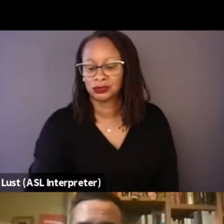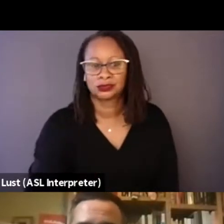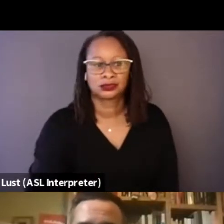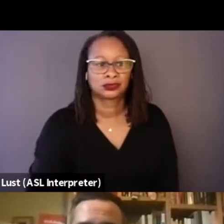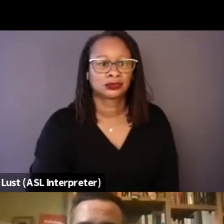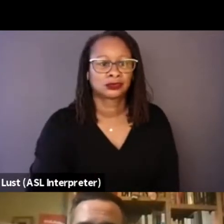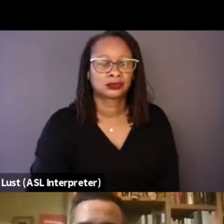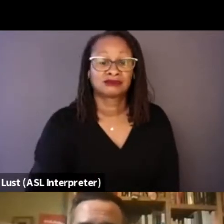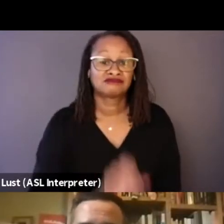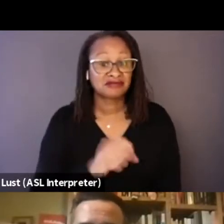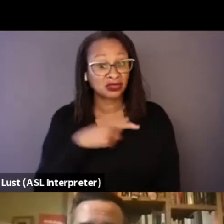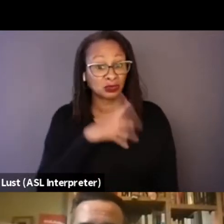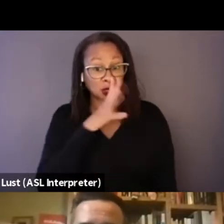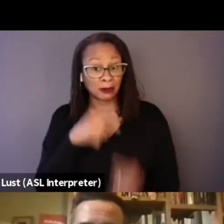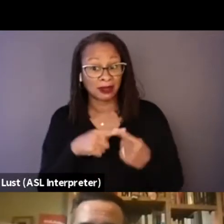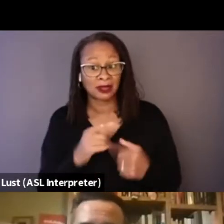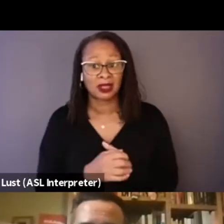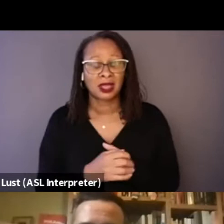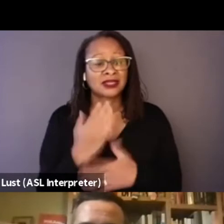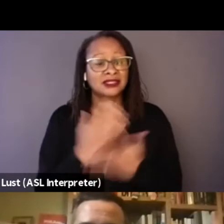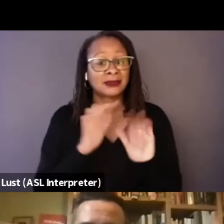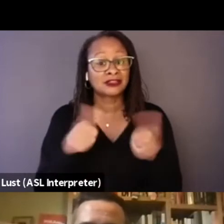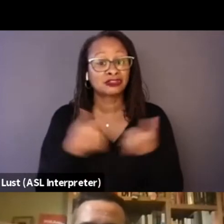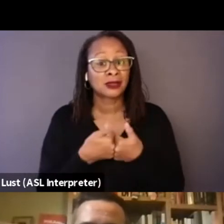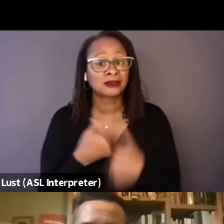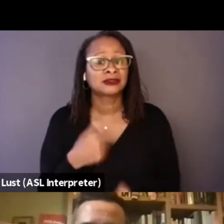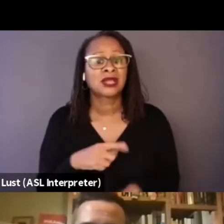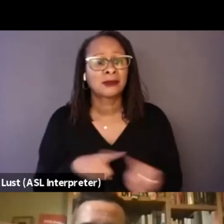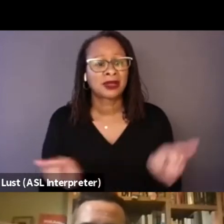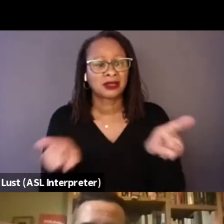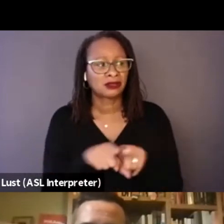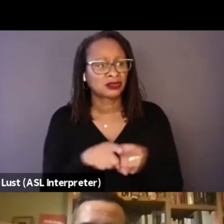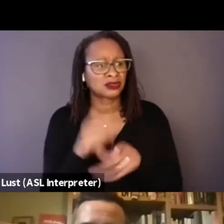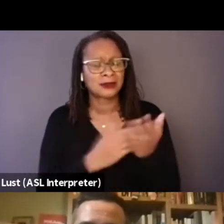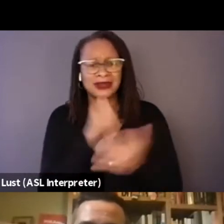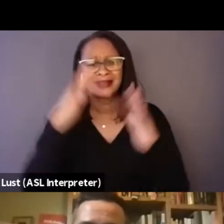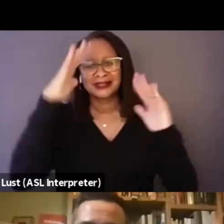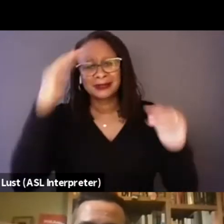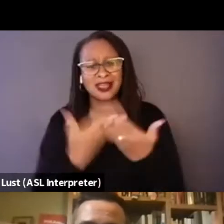Can you talk about, A. some of the challenges, but B. some of the unexpected things maybe that you found on that journey?